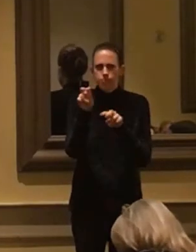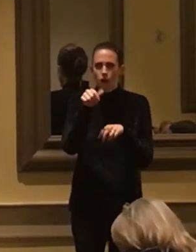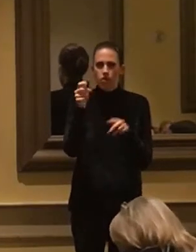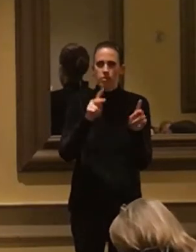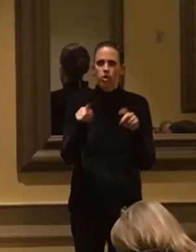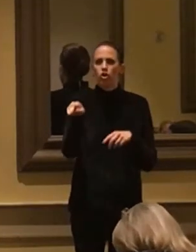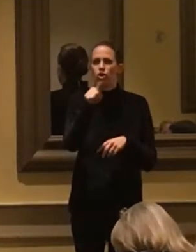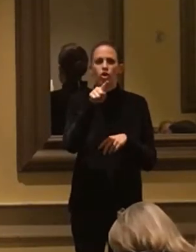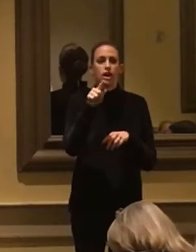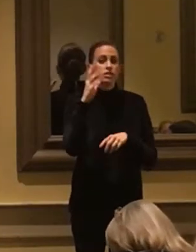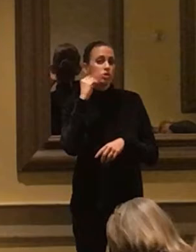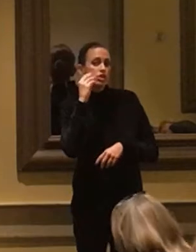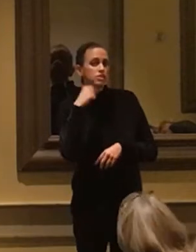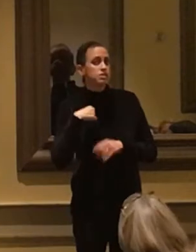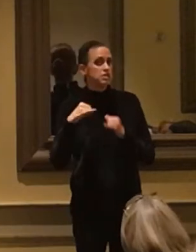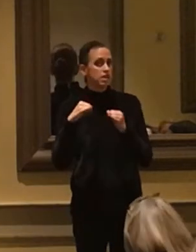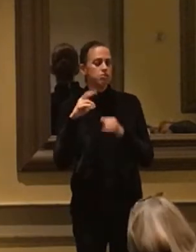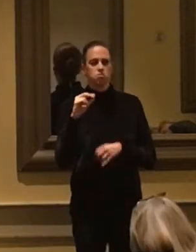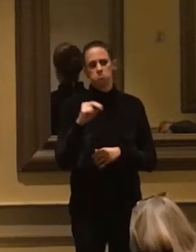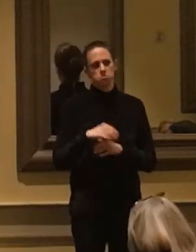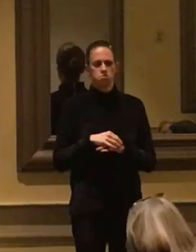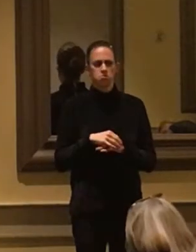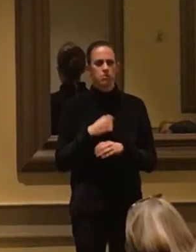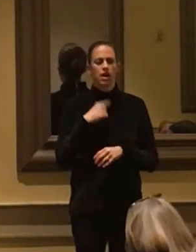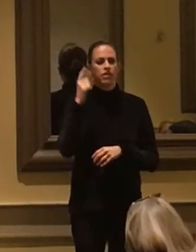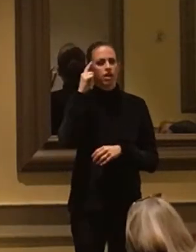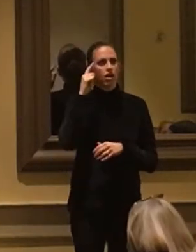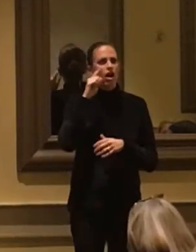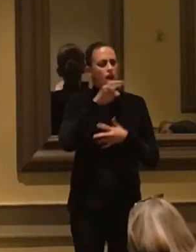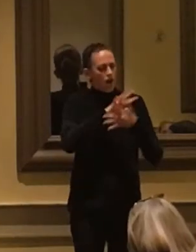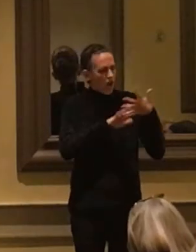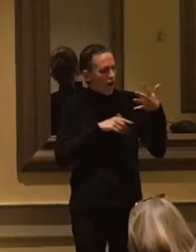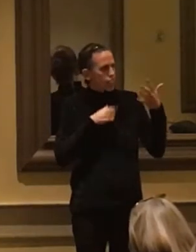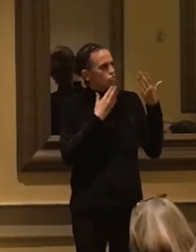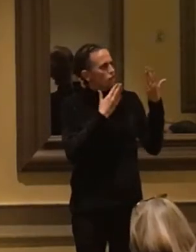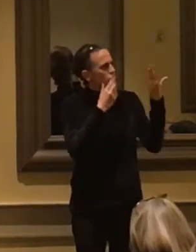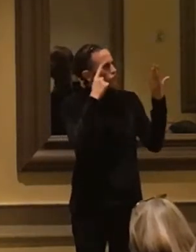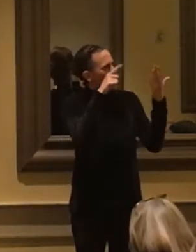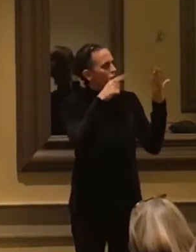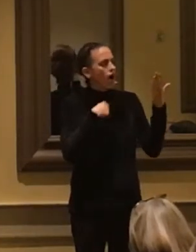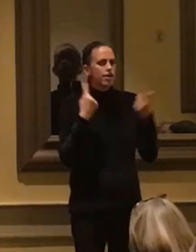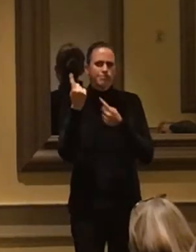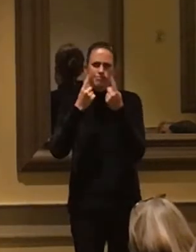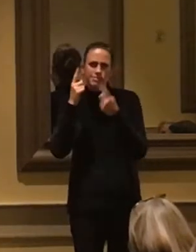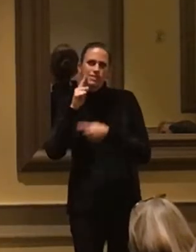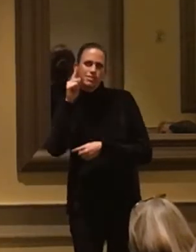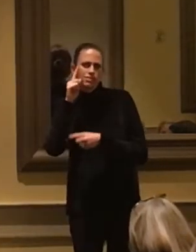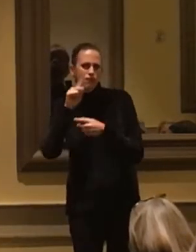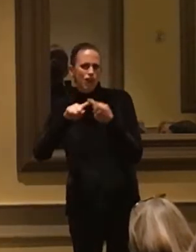and every time I think I've learned all that I'm grateful for, I wonder why my deaf friend who I'm sharing the bathroom with